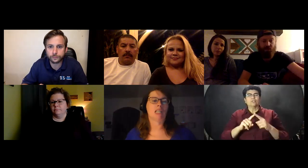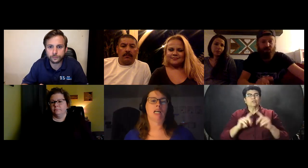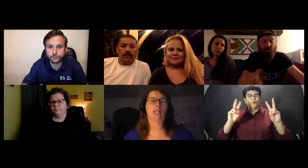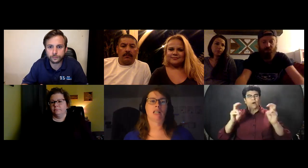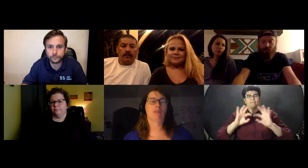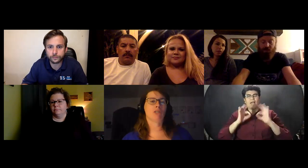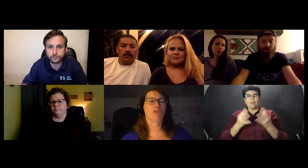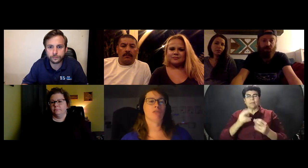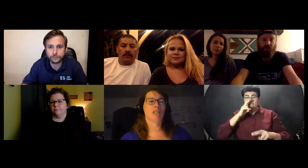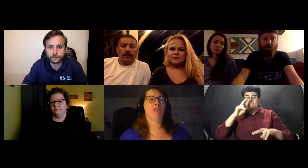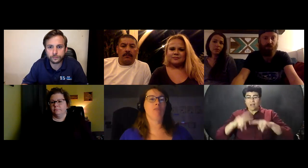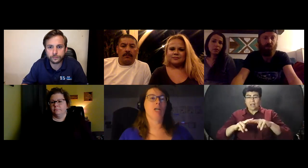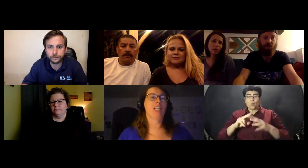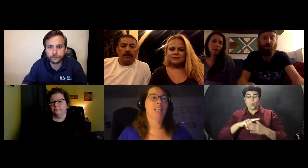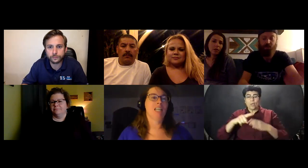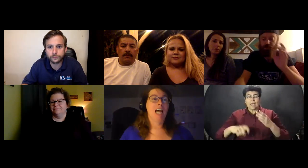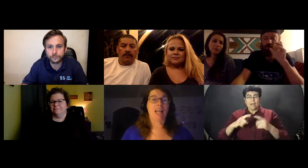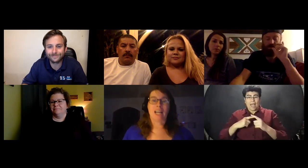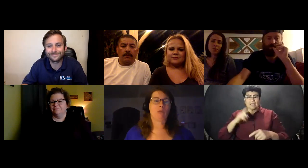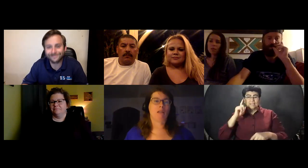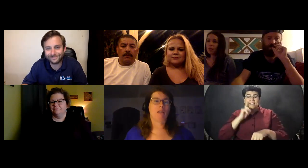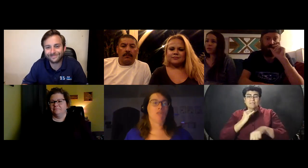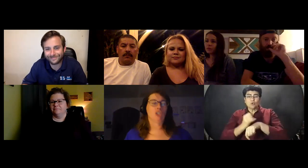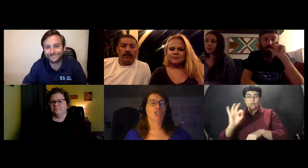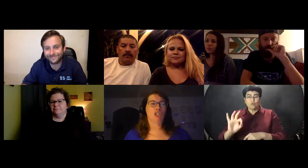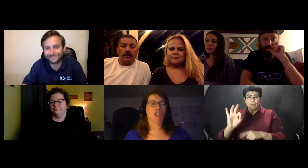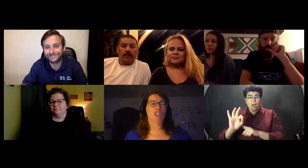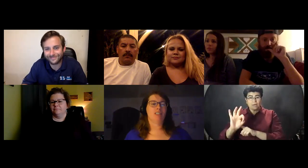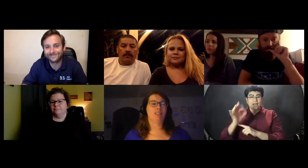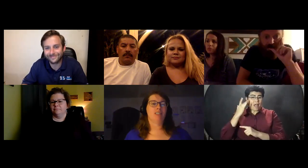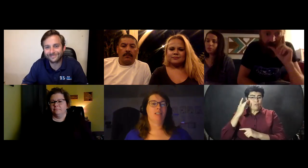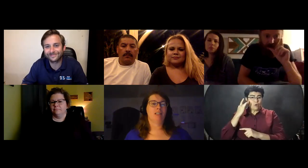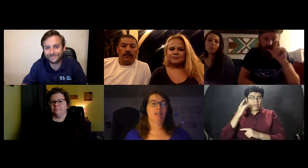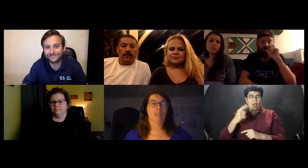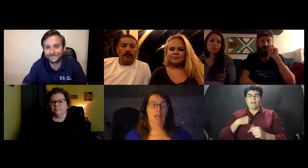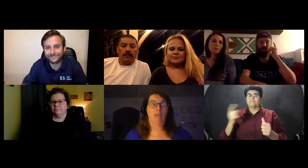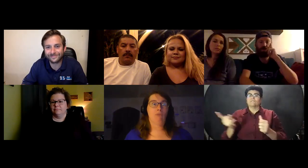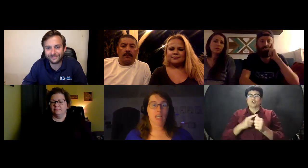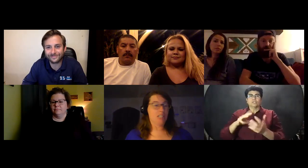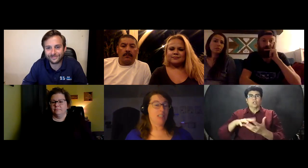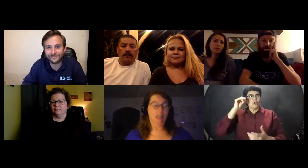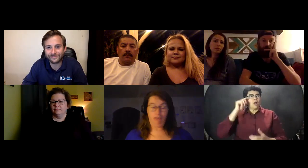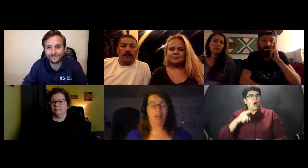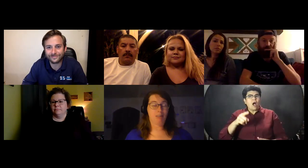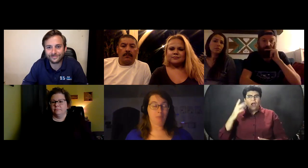california school for the deaf fremont and that's when i first learned